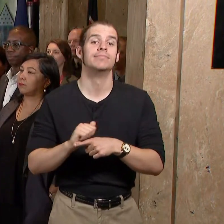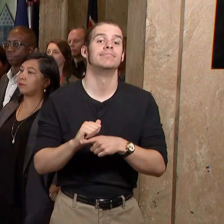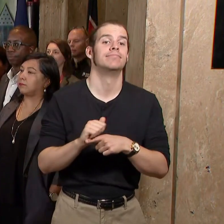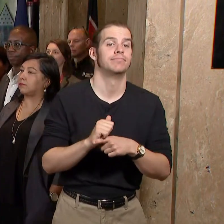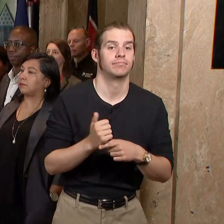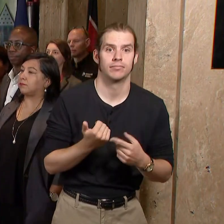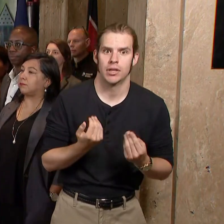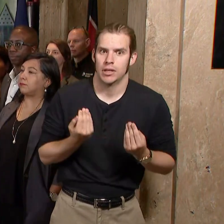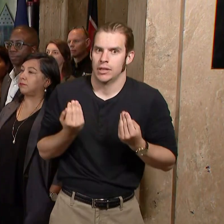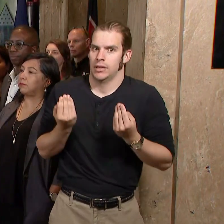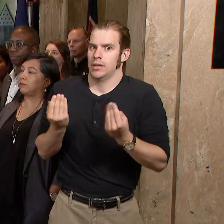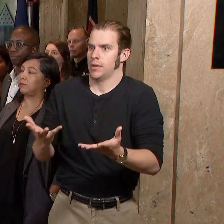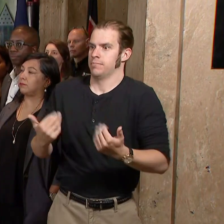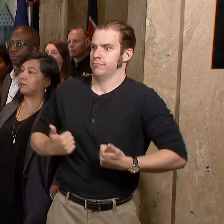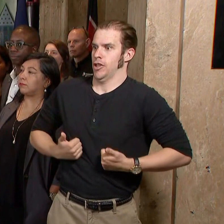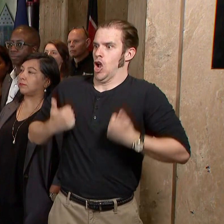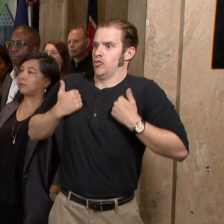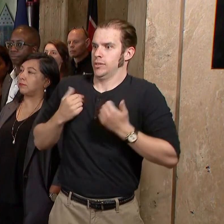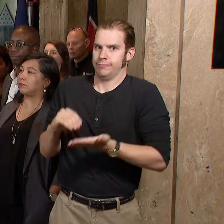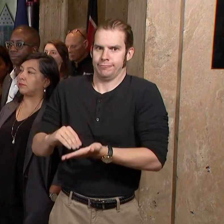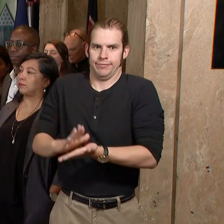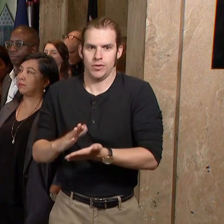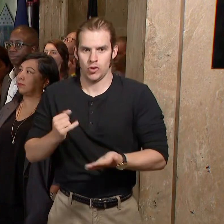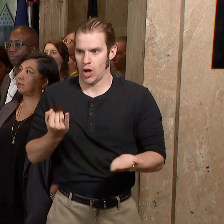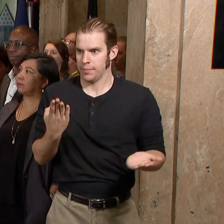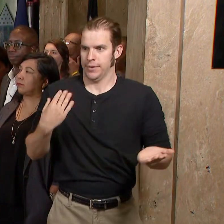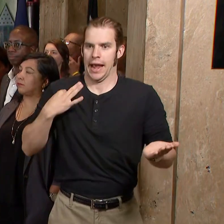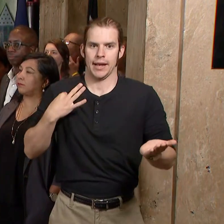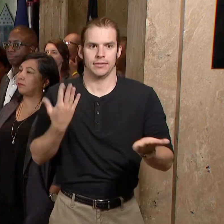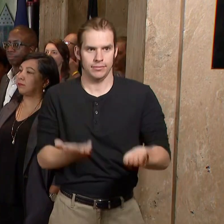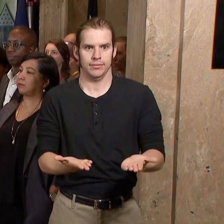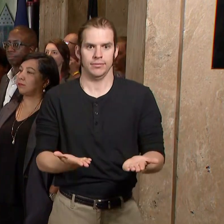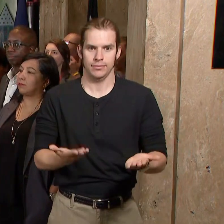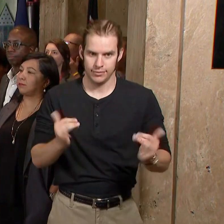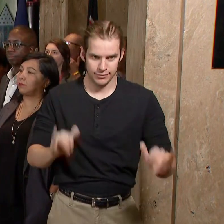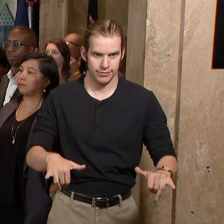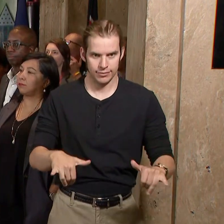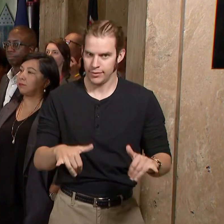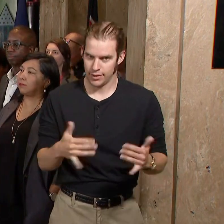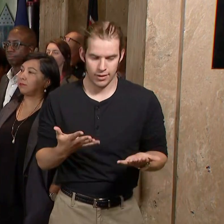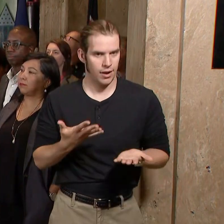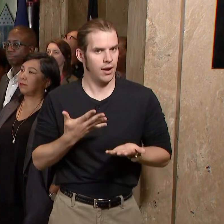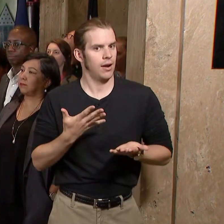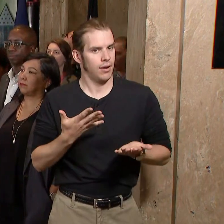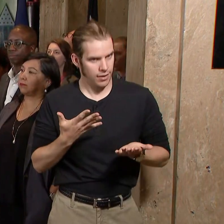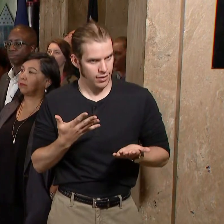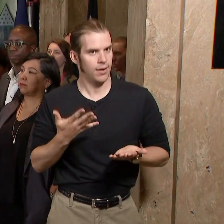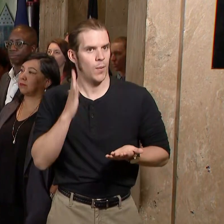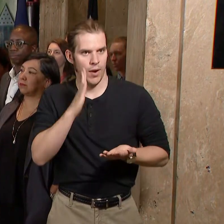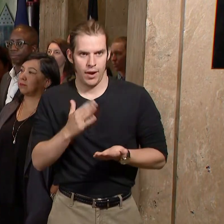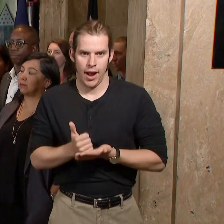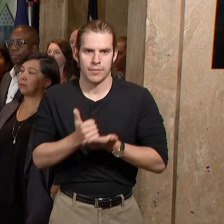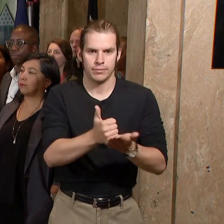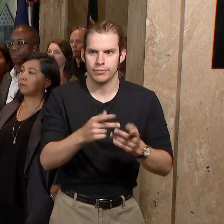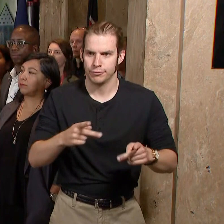they can get back up on their feet. That has worked overwhelmingly well. There are projects that host and partners in the city have led before with that kind of structure